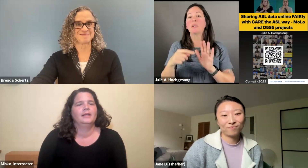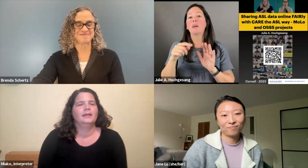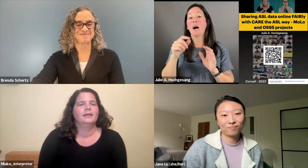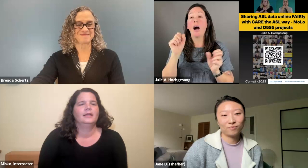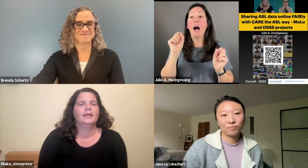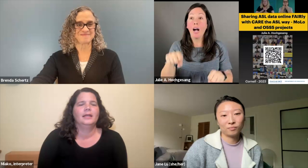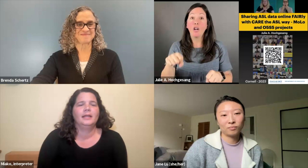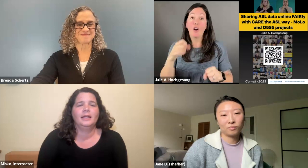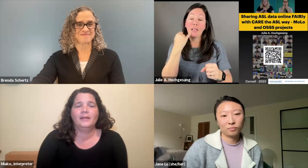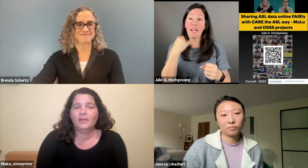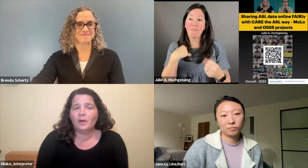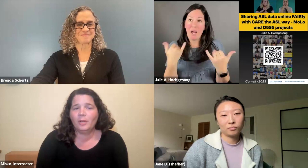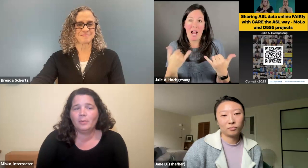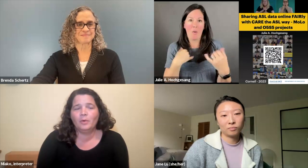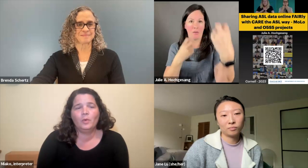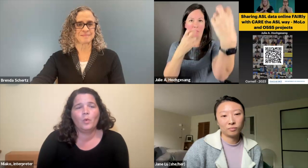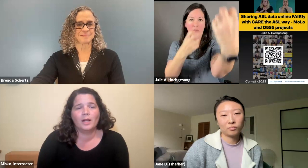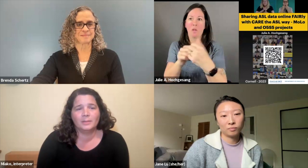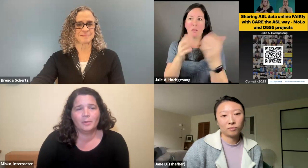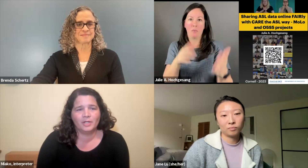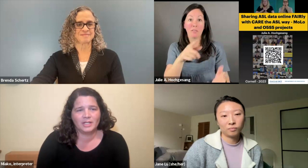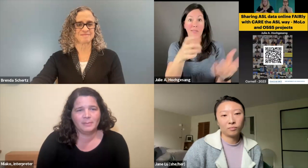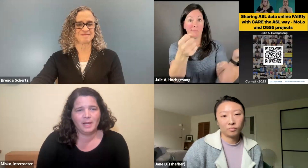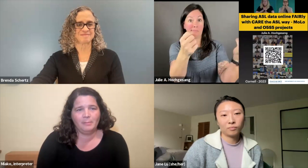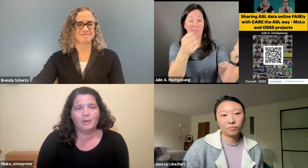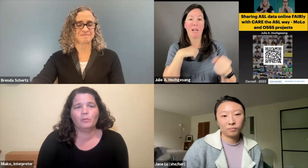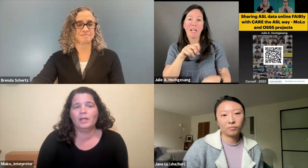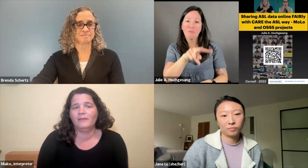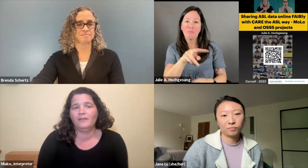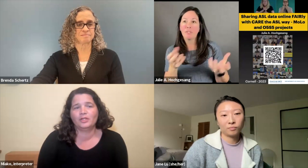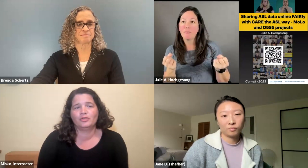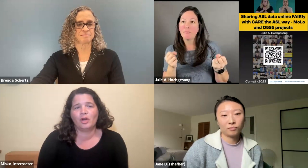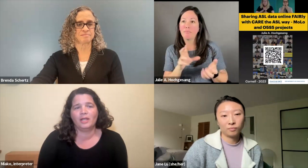way if there are people who want to participate but really feel strongly